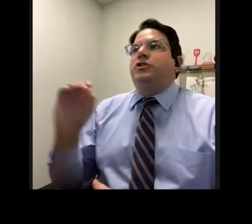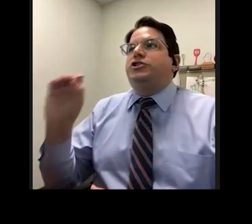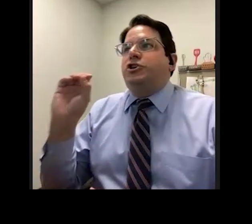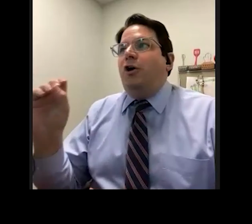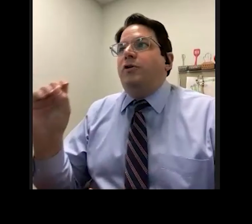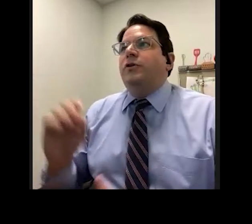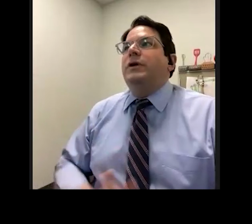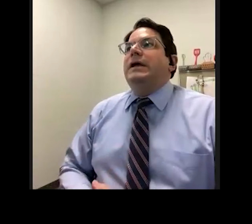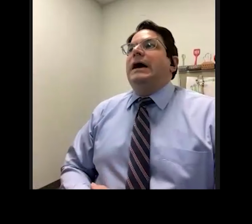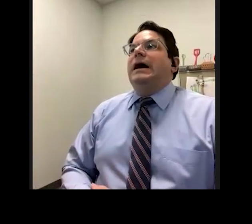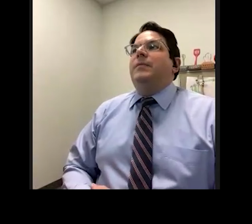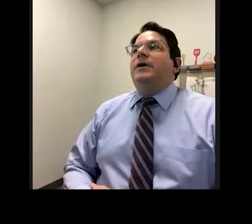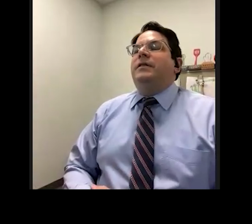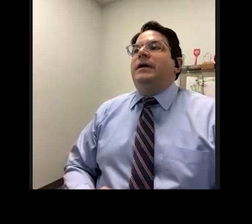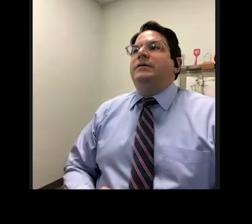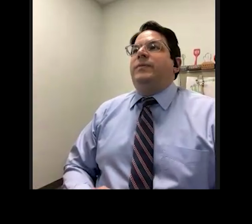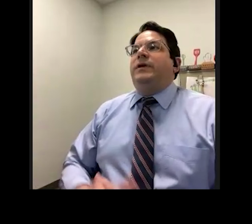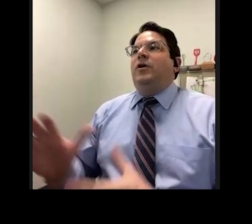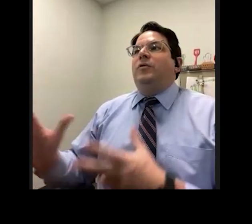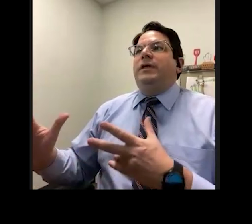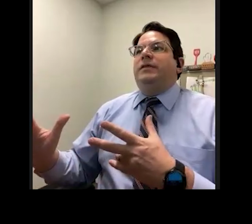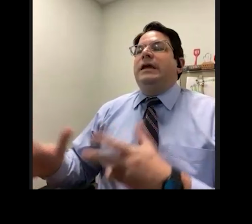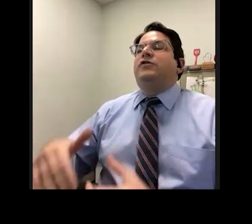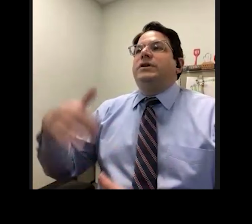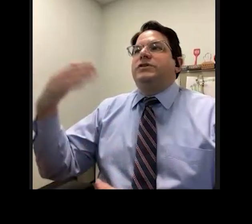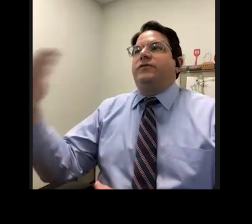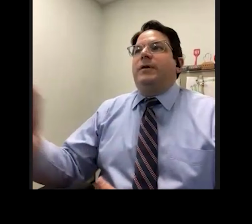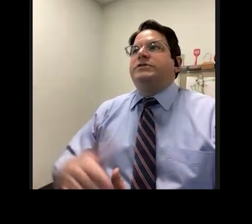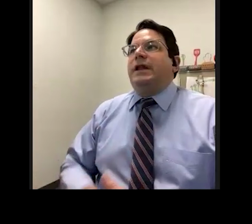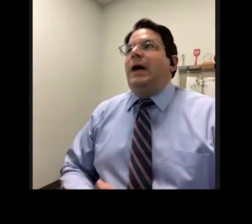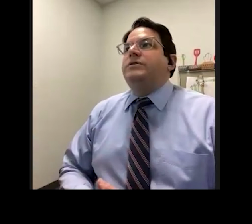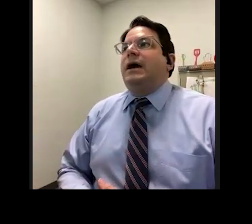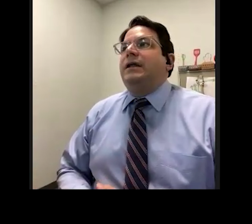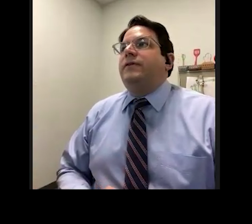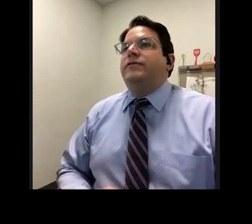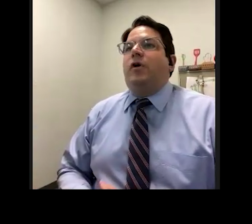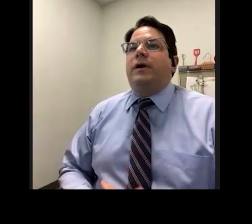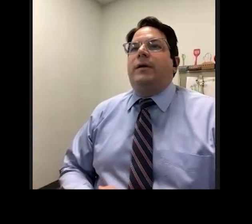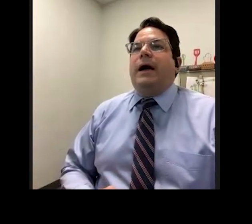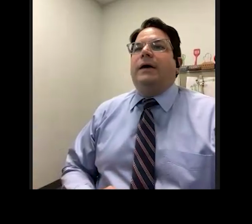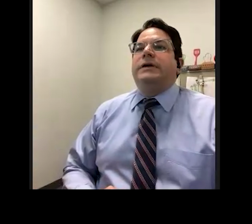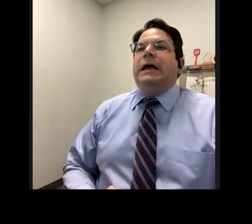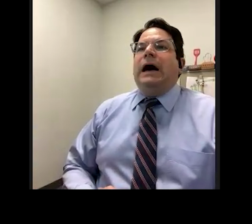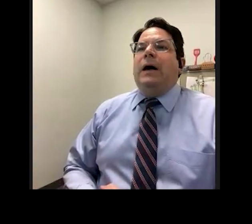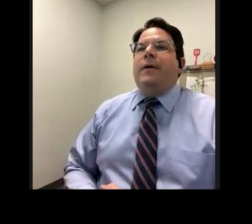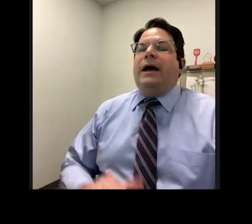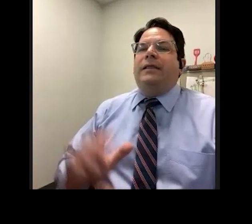It should show you the increase over the numbers that I was even talking about.